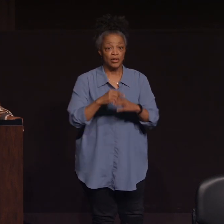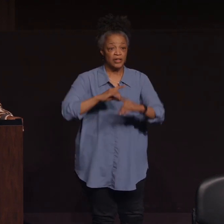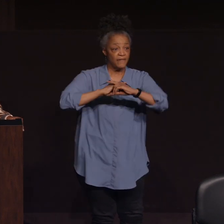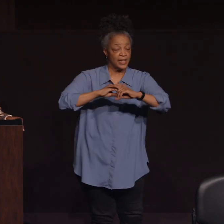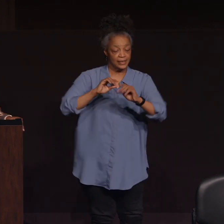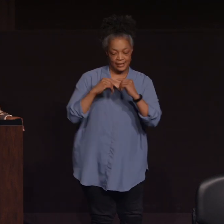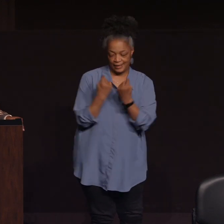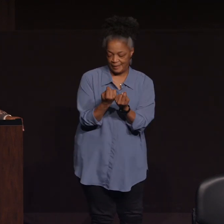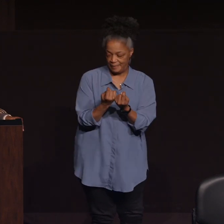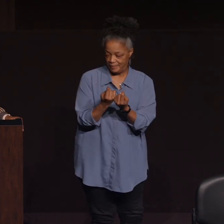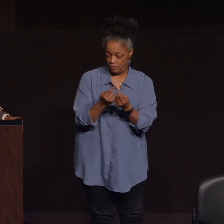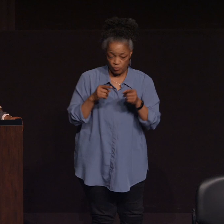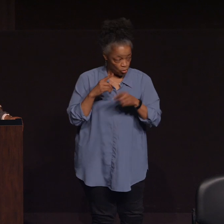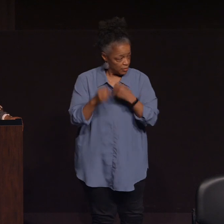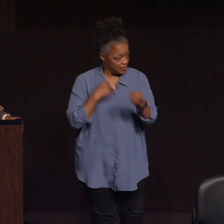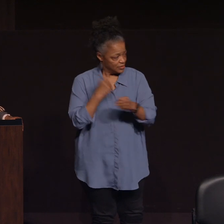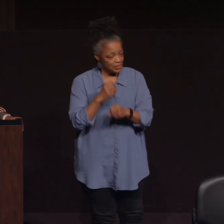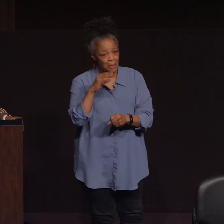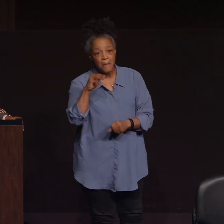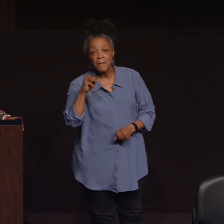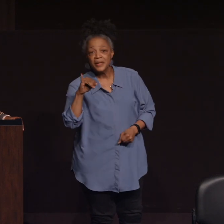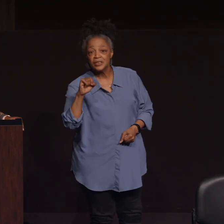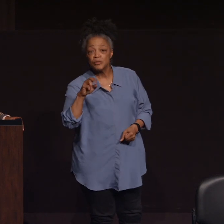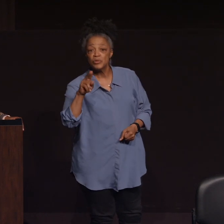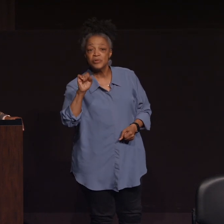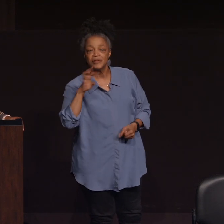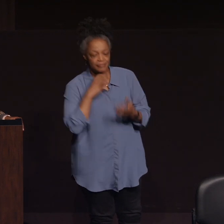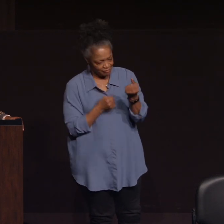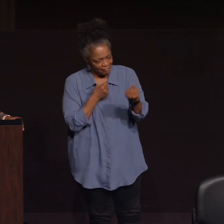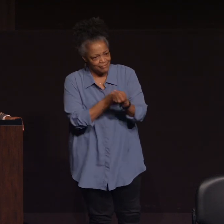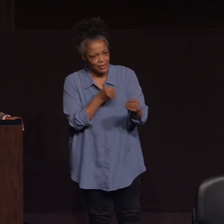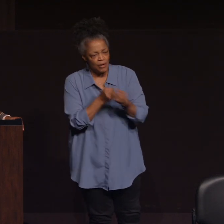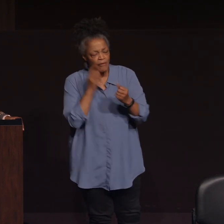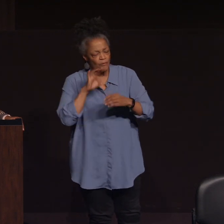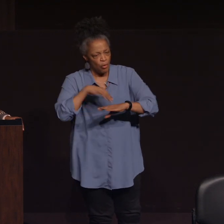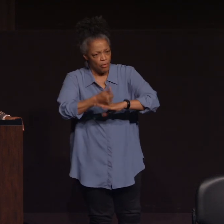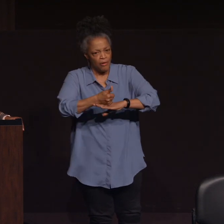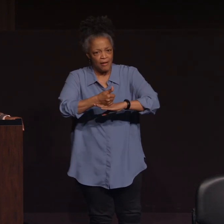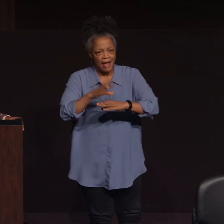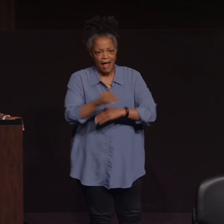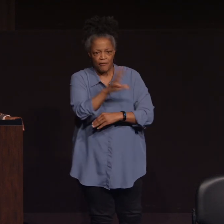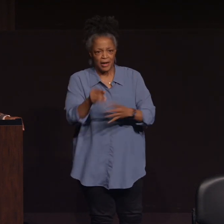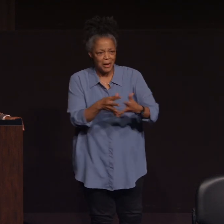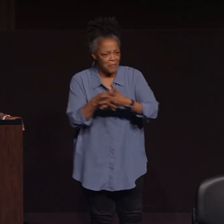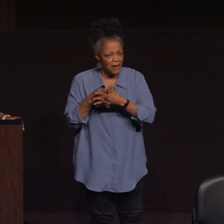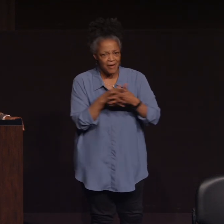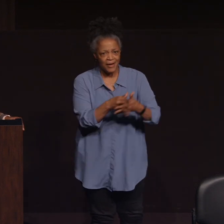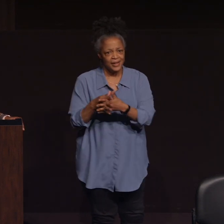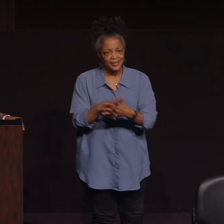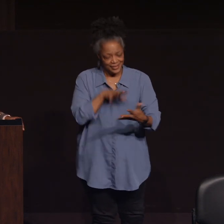During those years, Ms. Muse also advocated for the founding of African Americans--of the African American studies